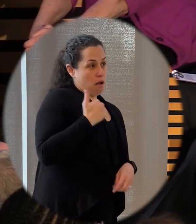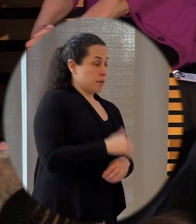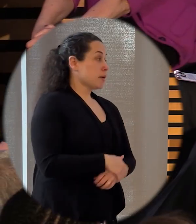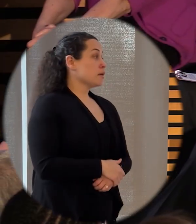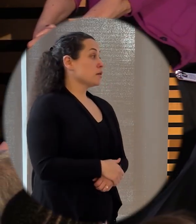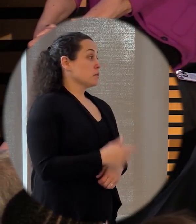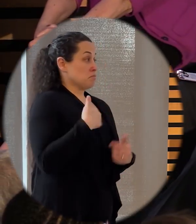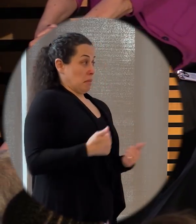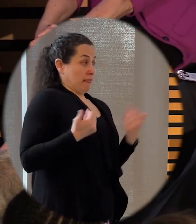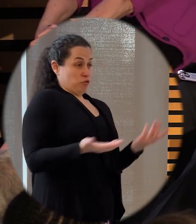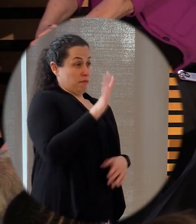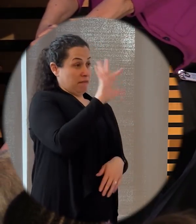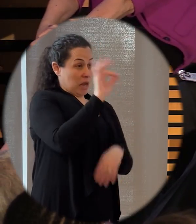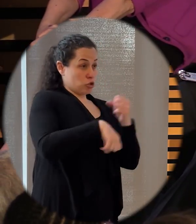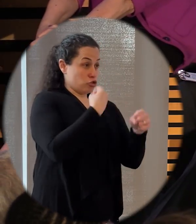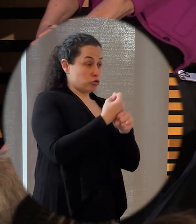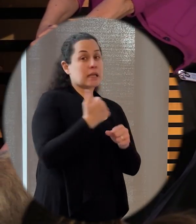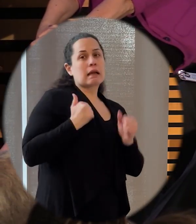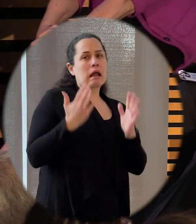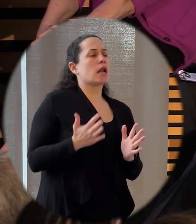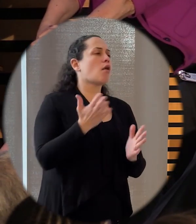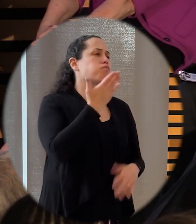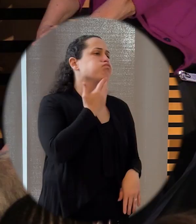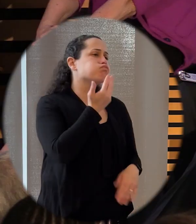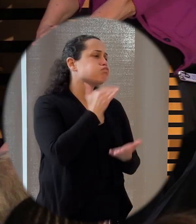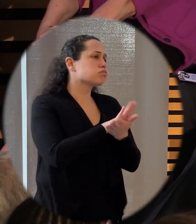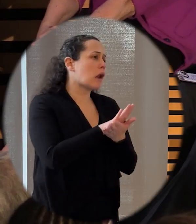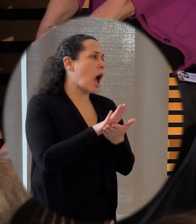Canadians are really nice. All over the world, everyone says we're we're such lovely,